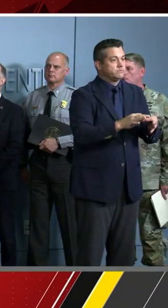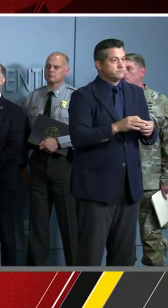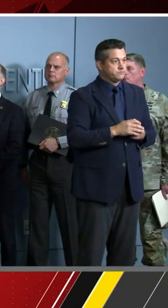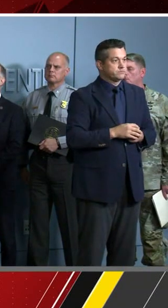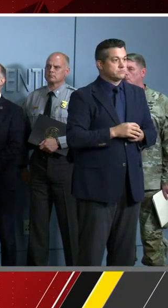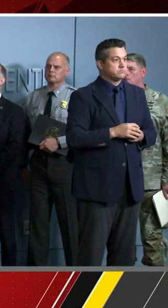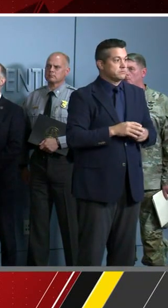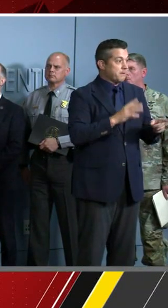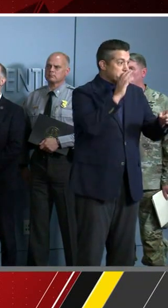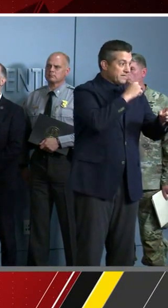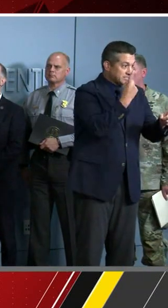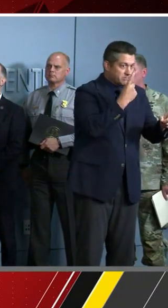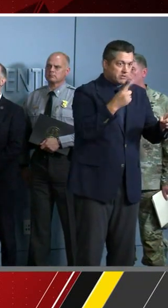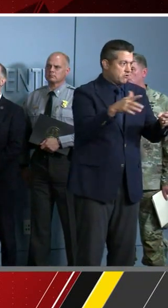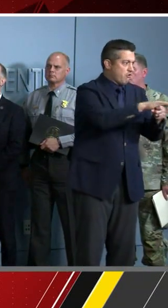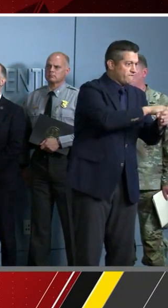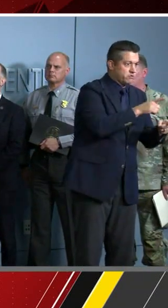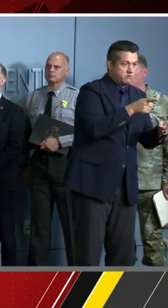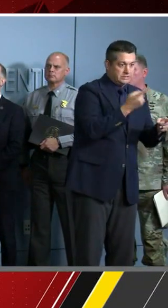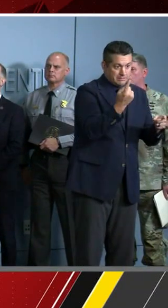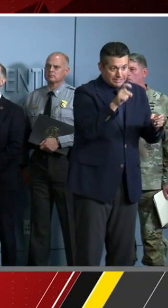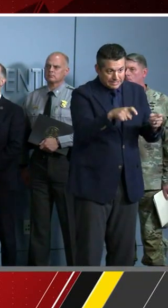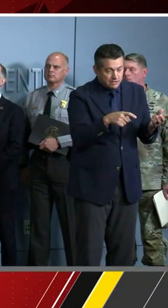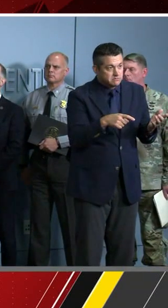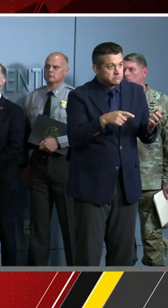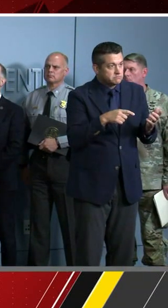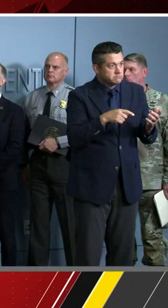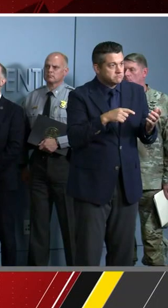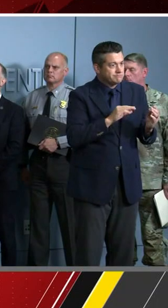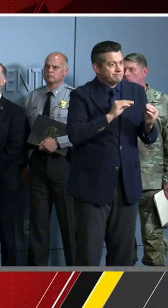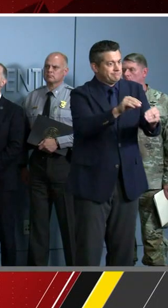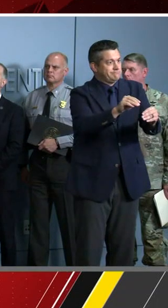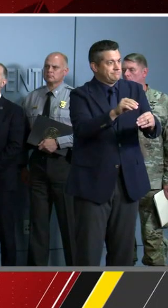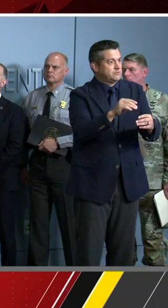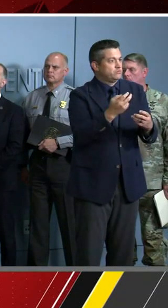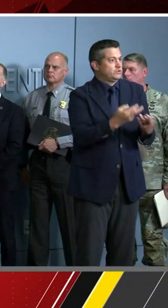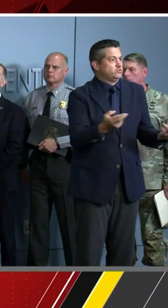cover gaps and making sure the